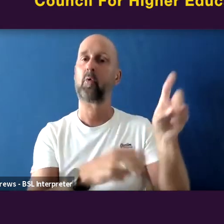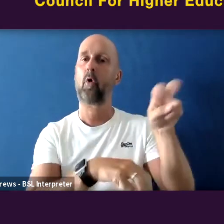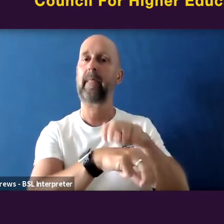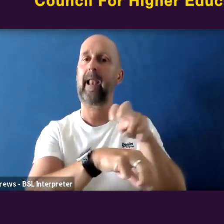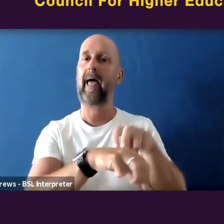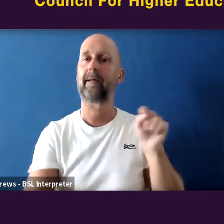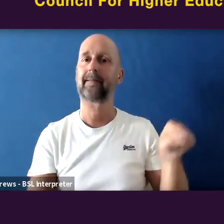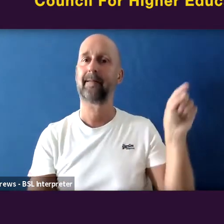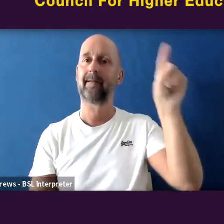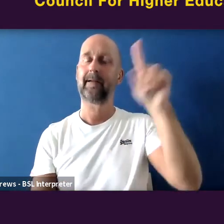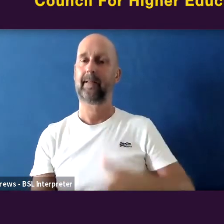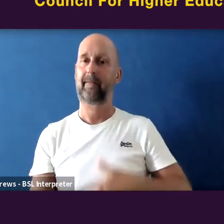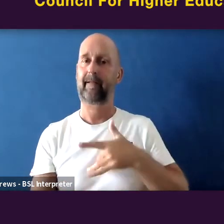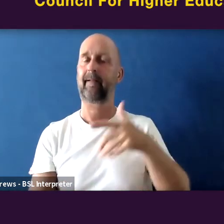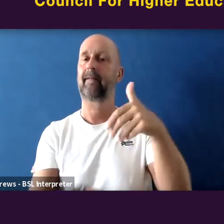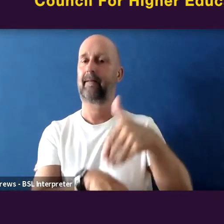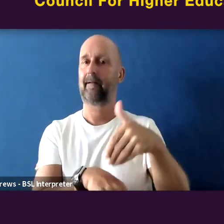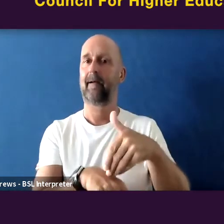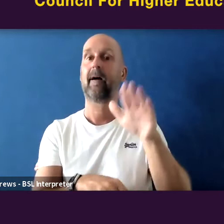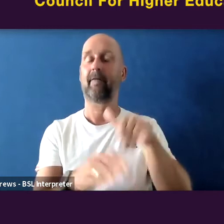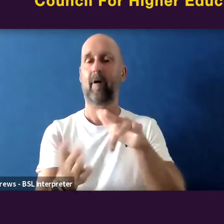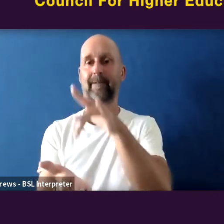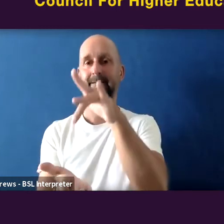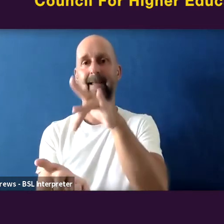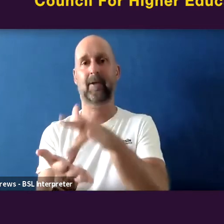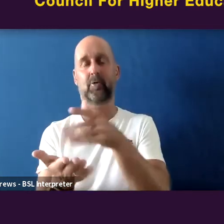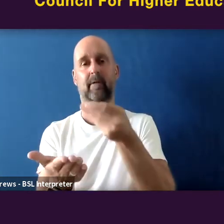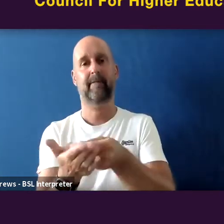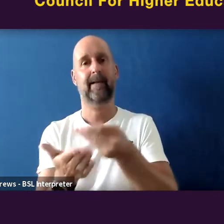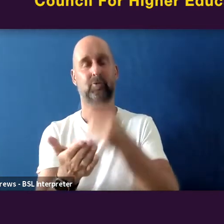feeling the impact from these central fiscal and policy decisions.